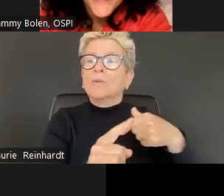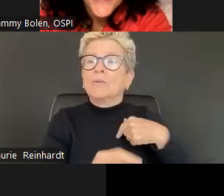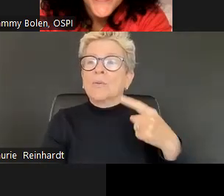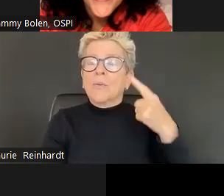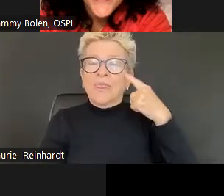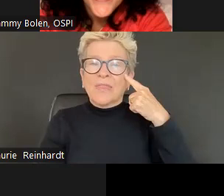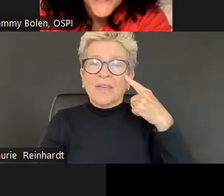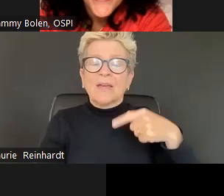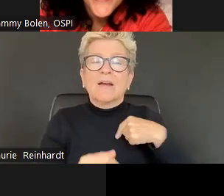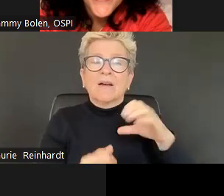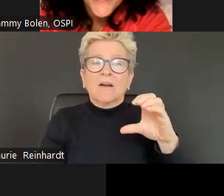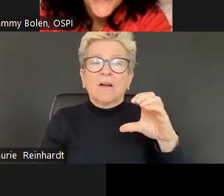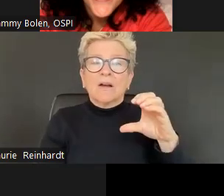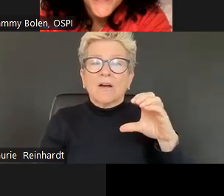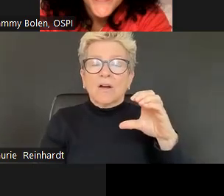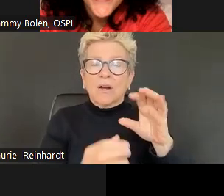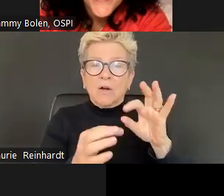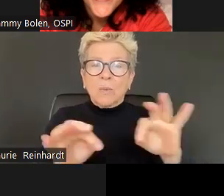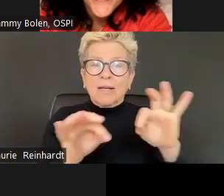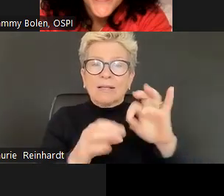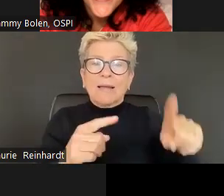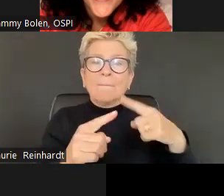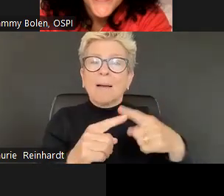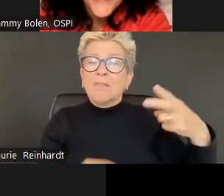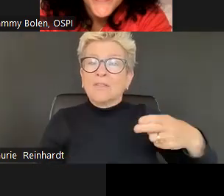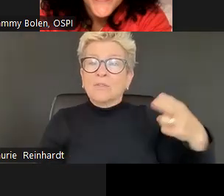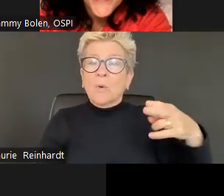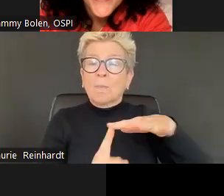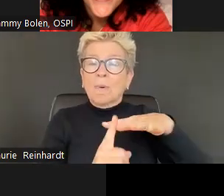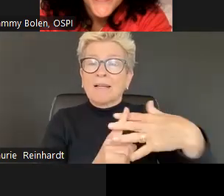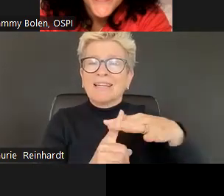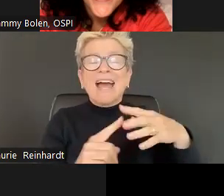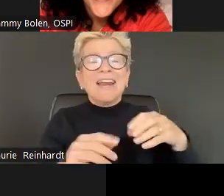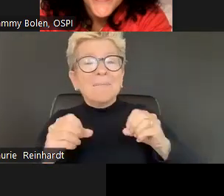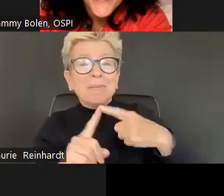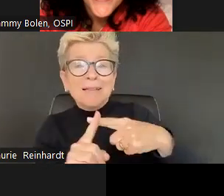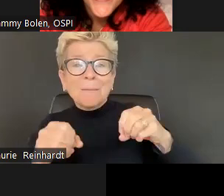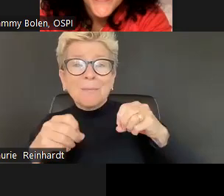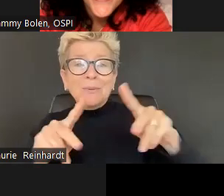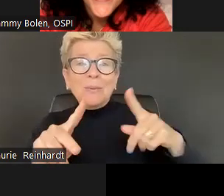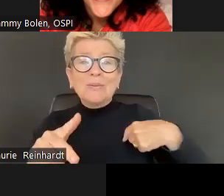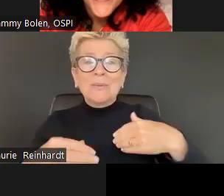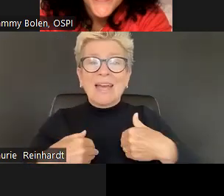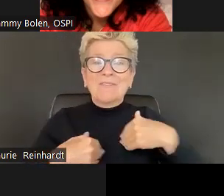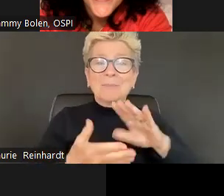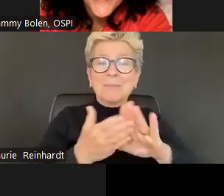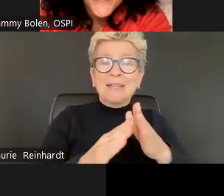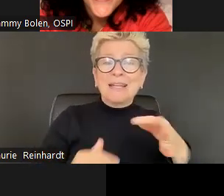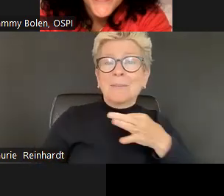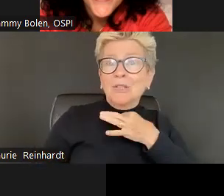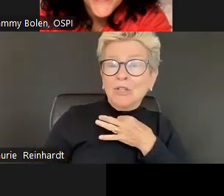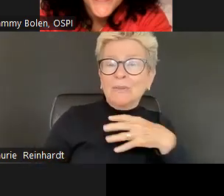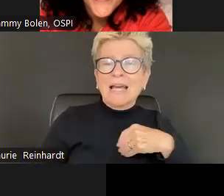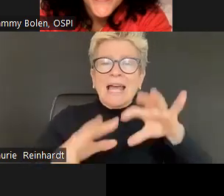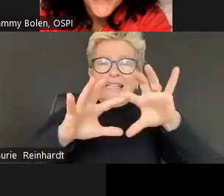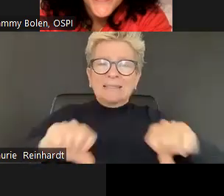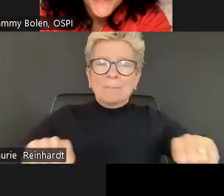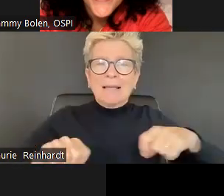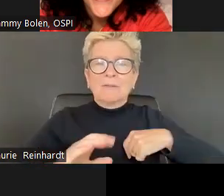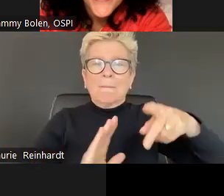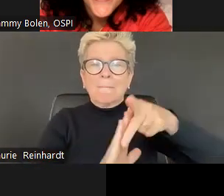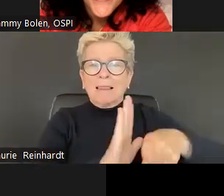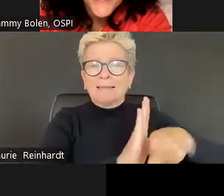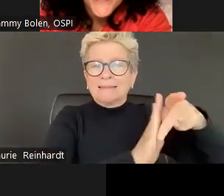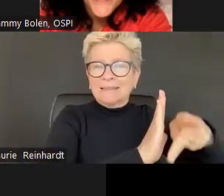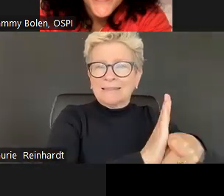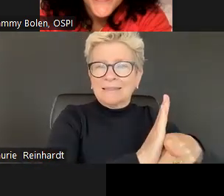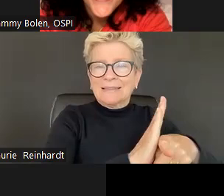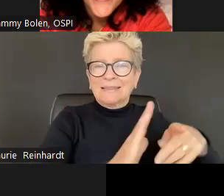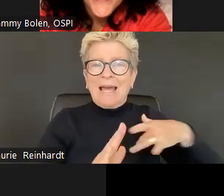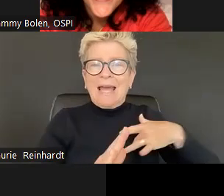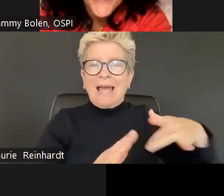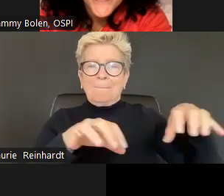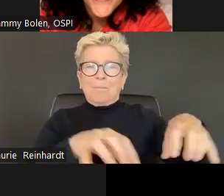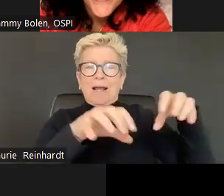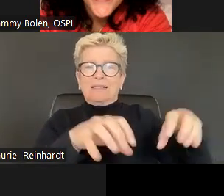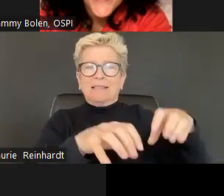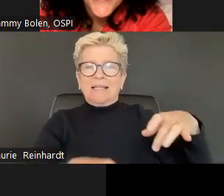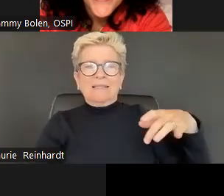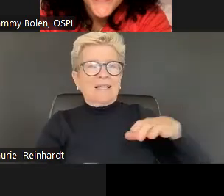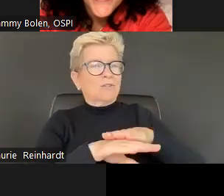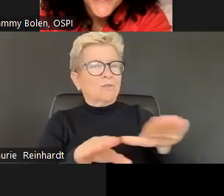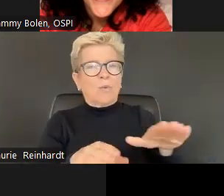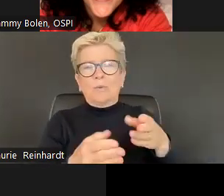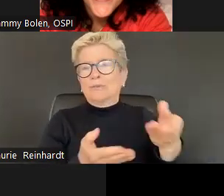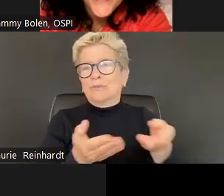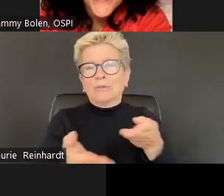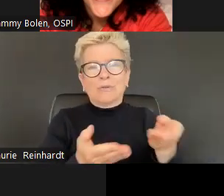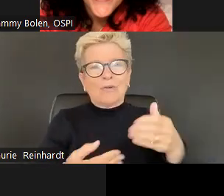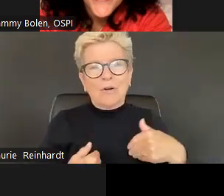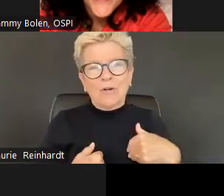to education and ultimately graduation. Through our webinars, we are striving to think critically about